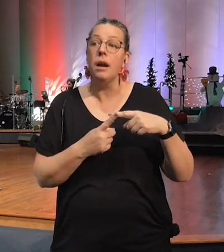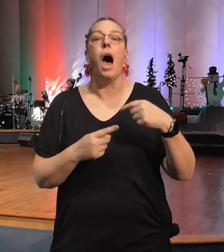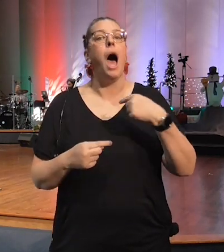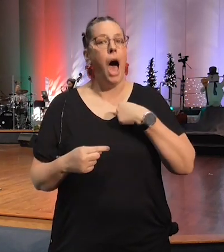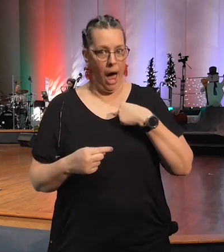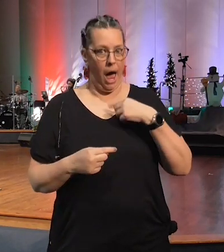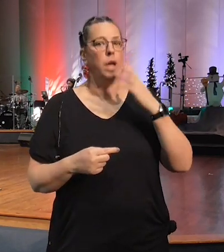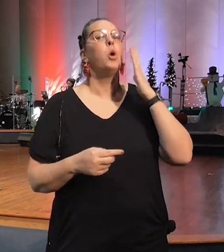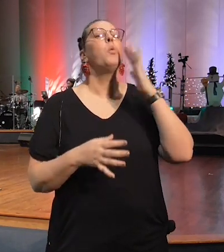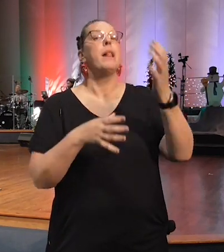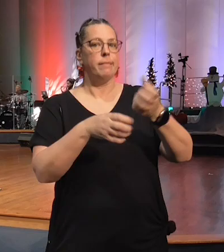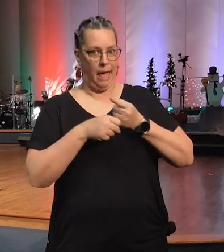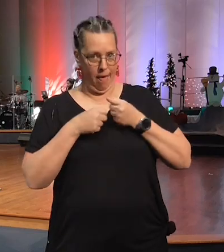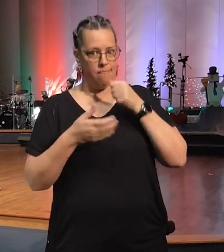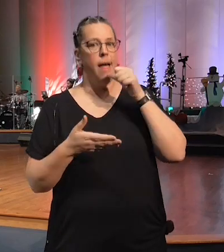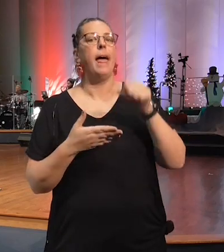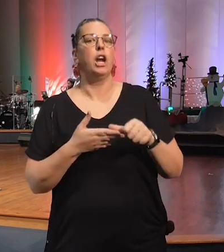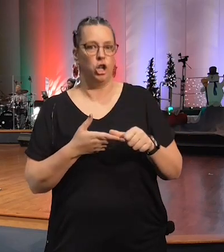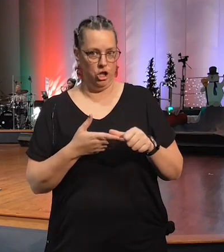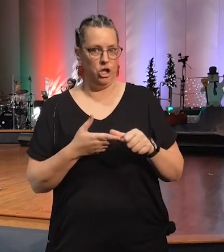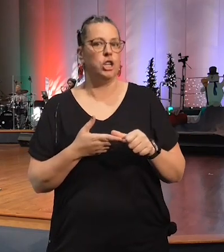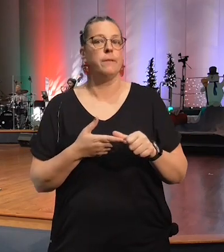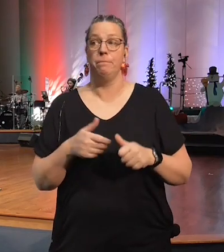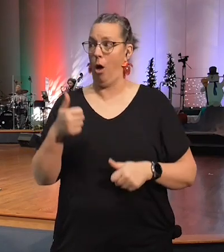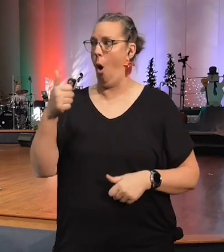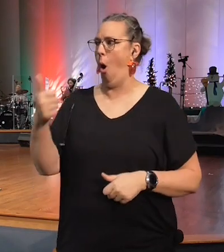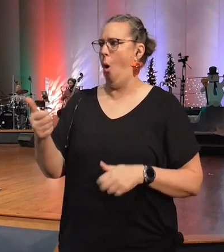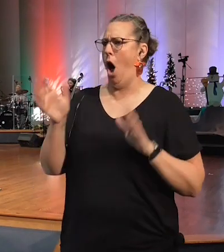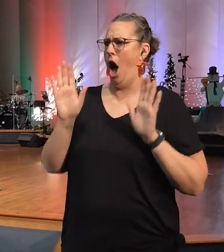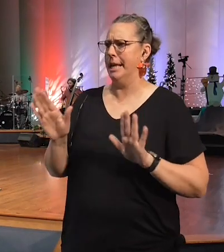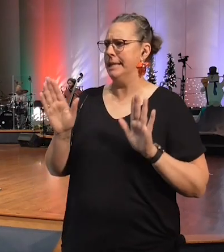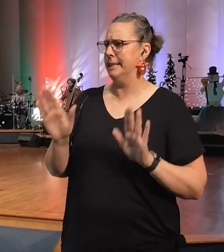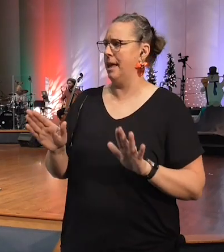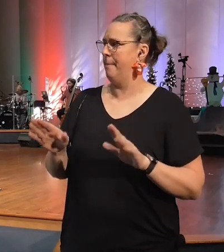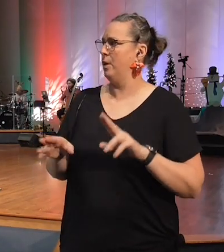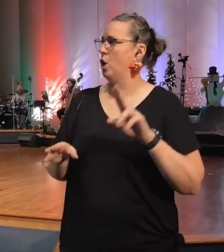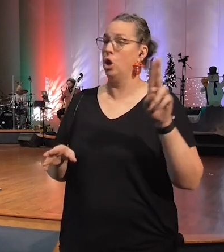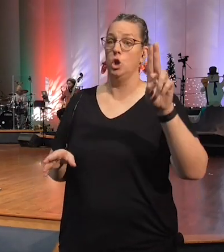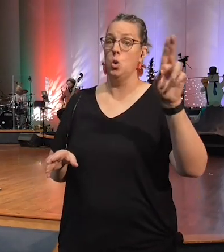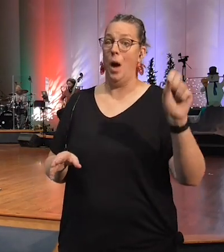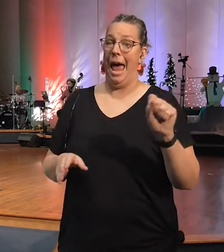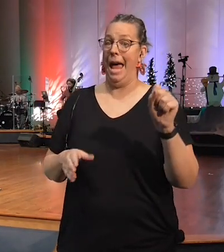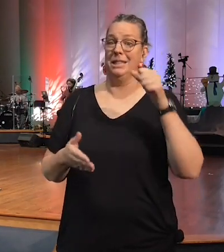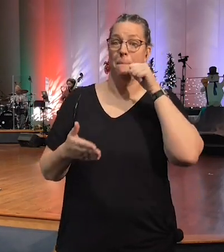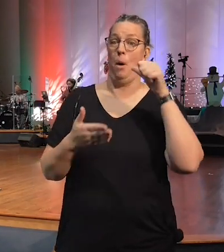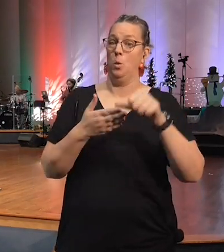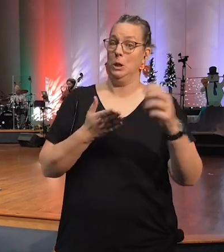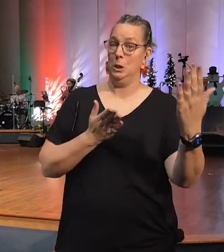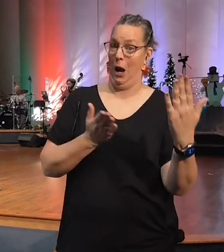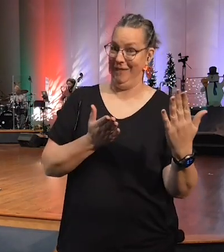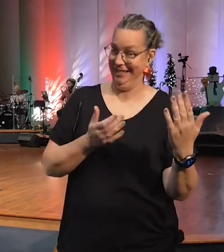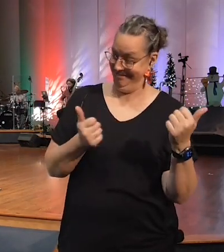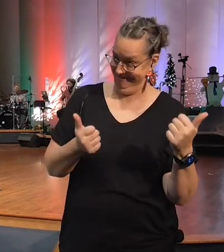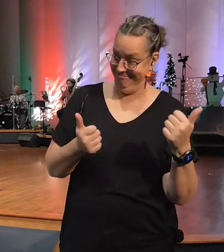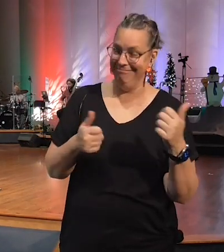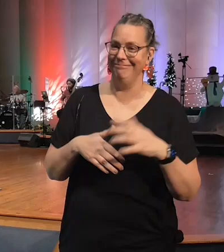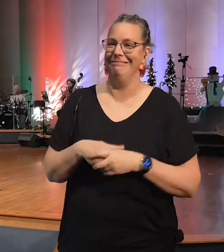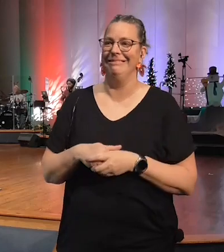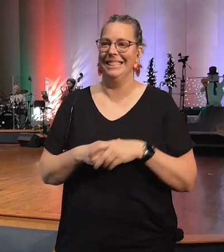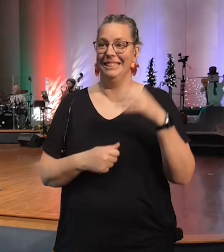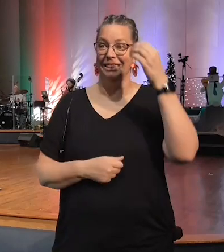doesn't matter where or when I will get it from you wow that's a good deal there's your US Postal